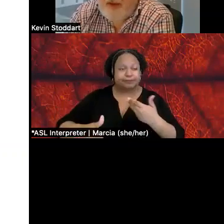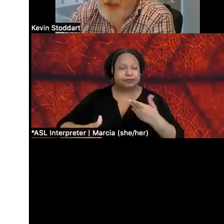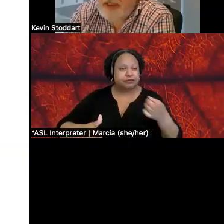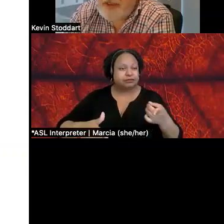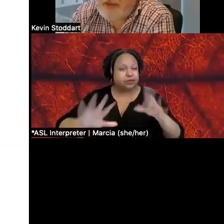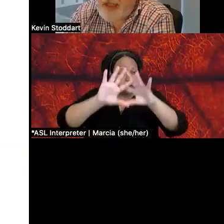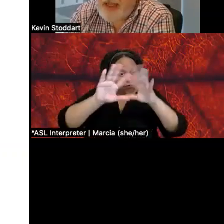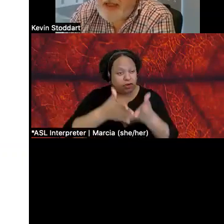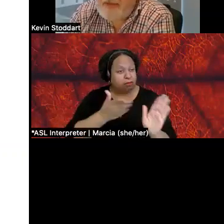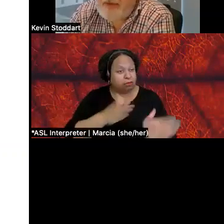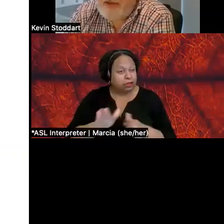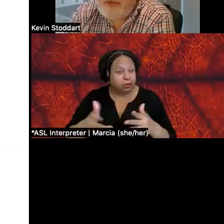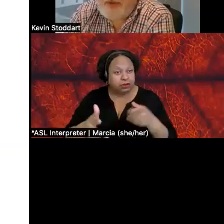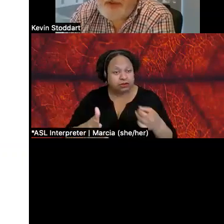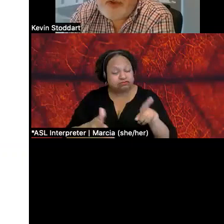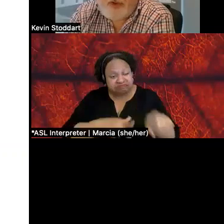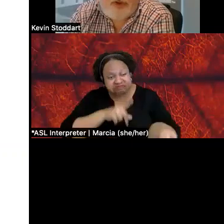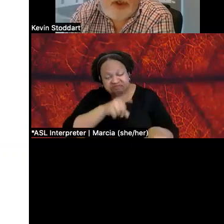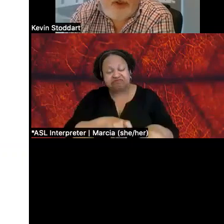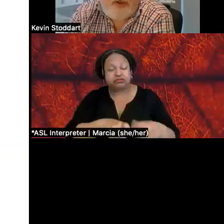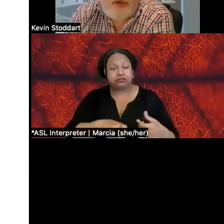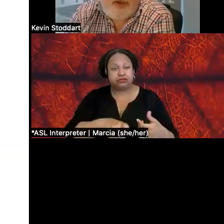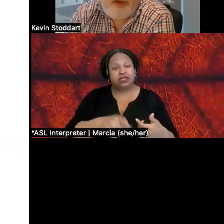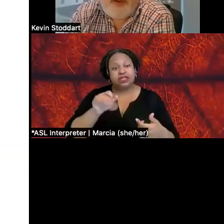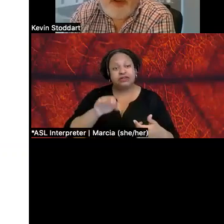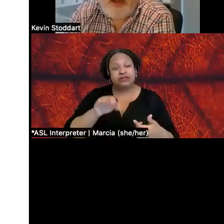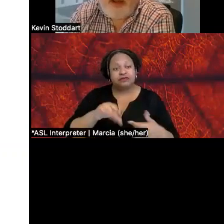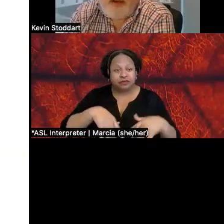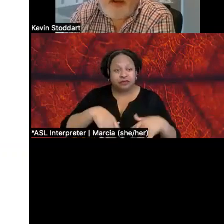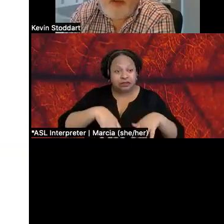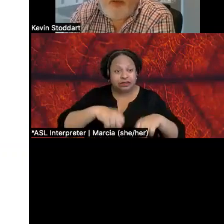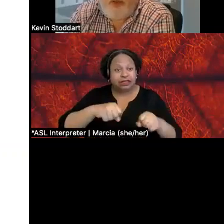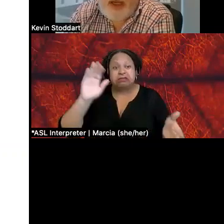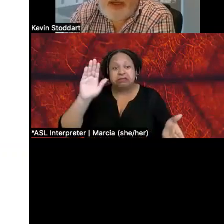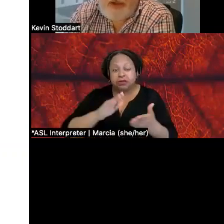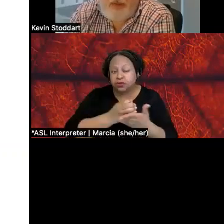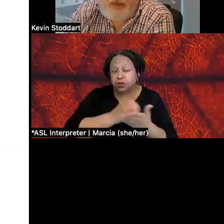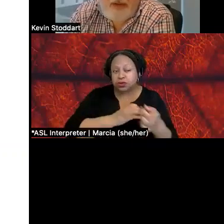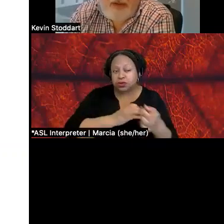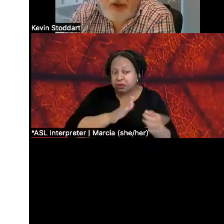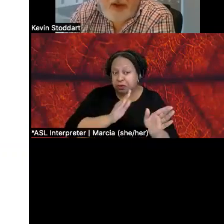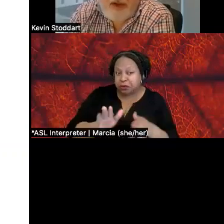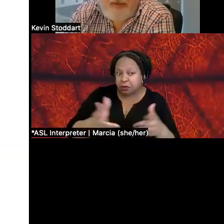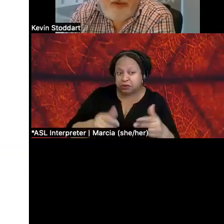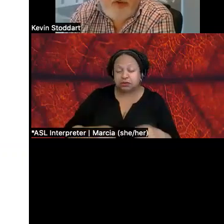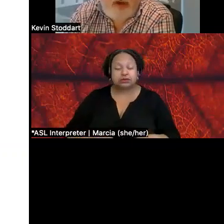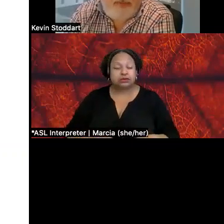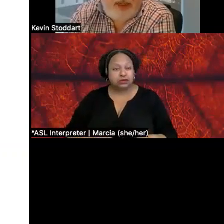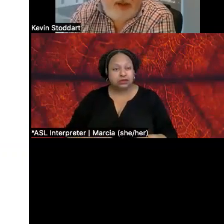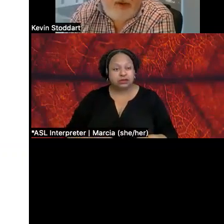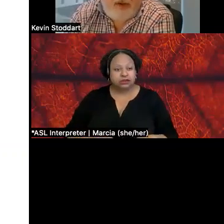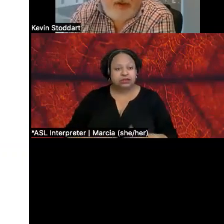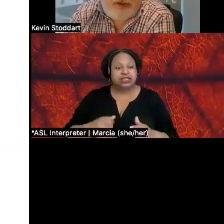What is the plan around reduced course load? When do we talk about dropping a course?